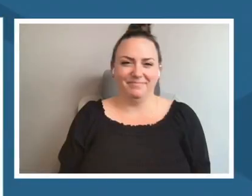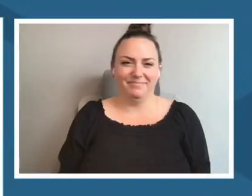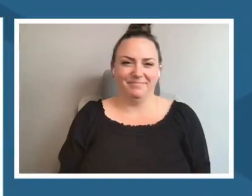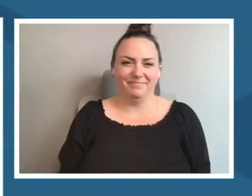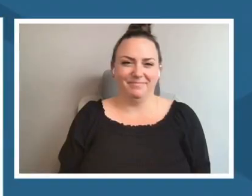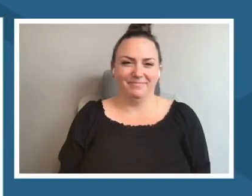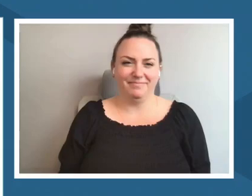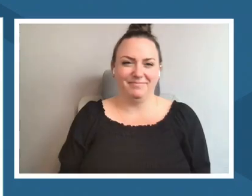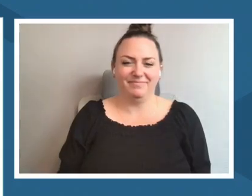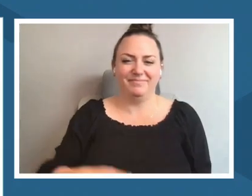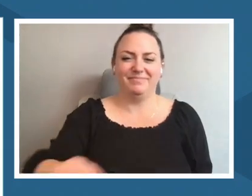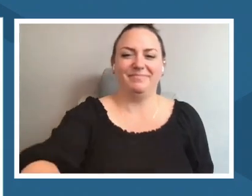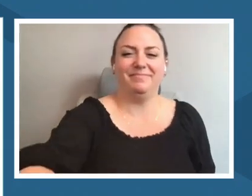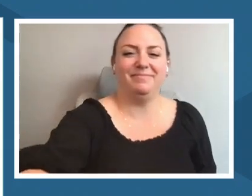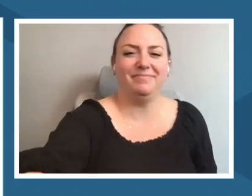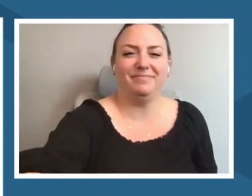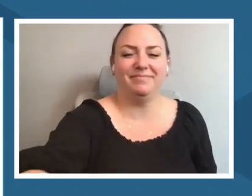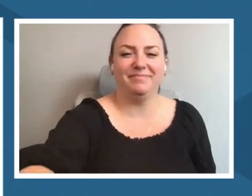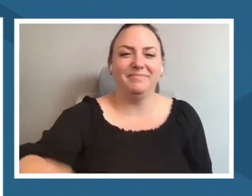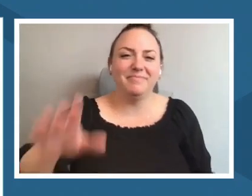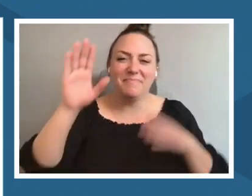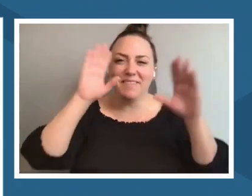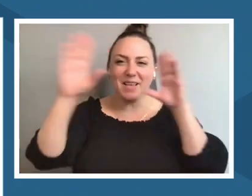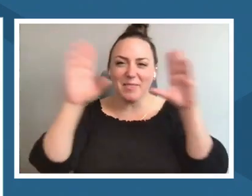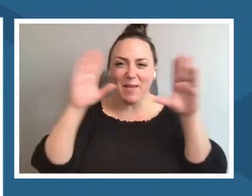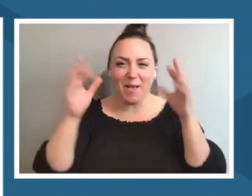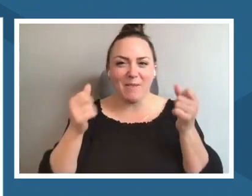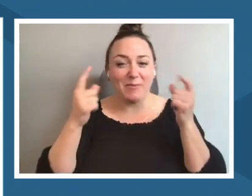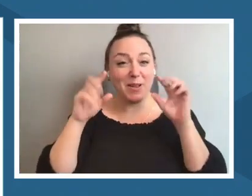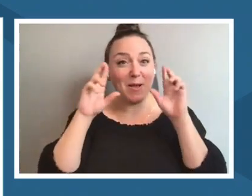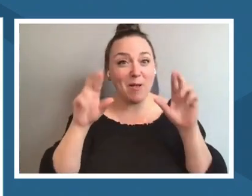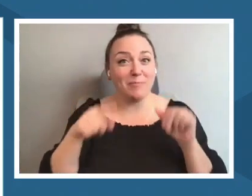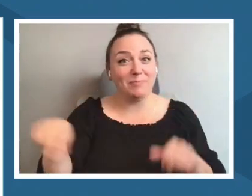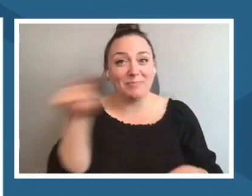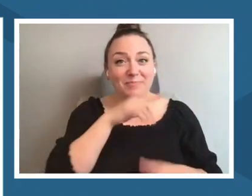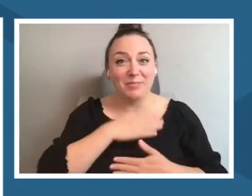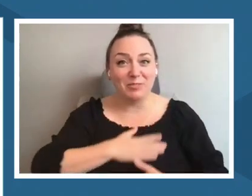hello everyone i hope you're enjoying